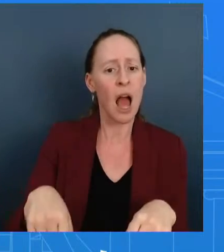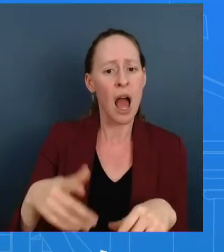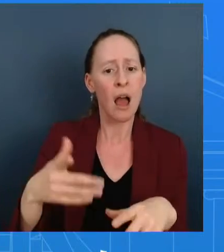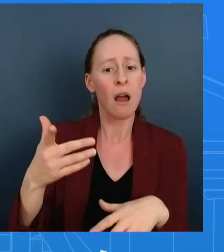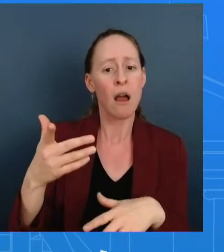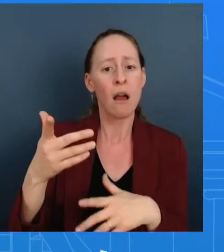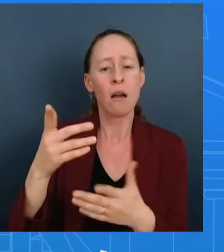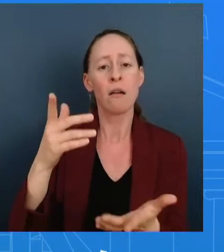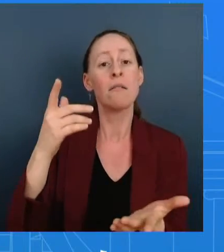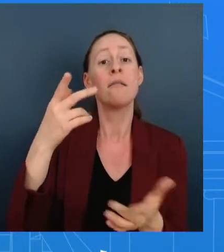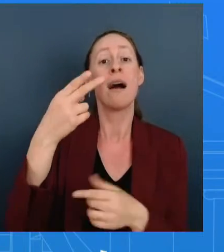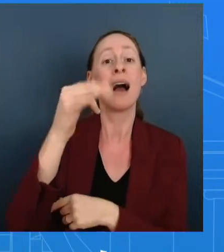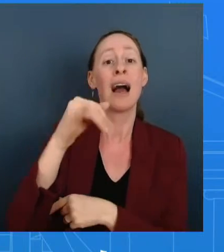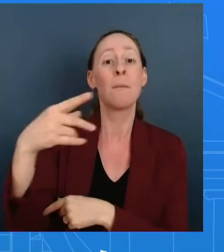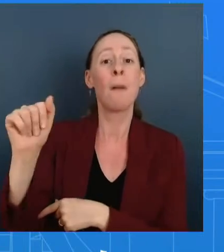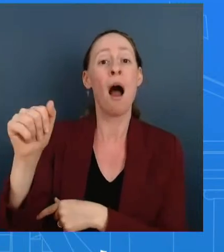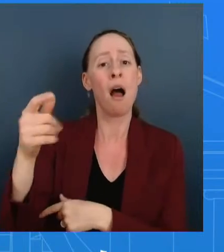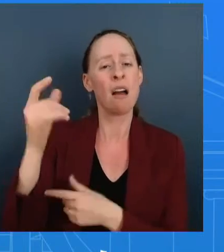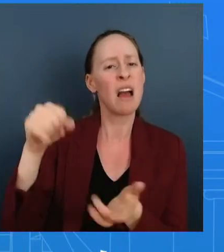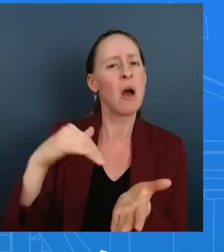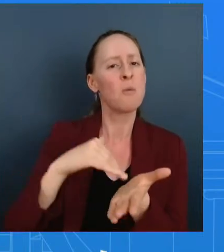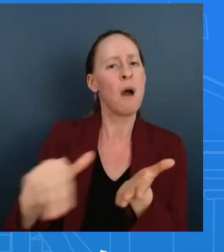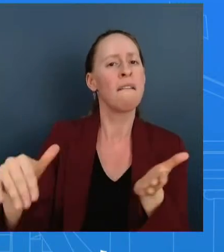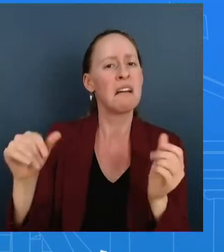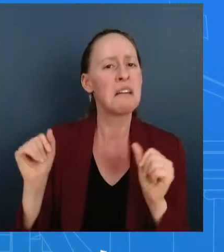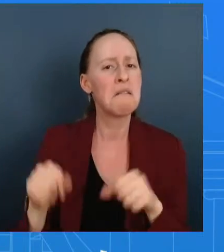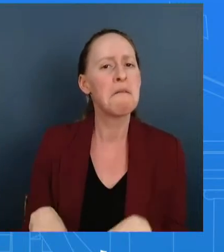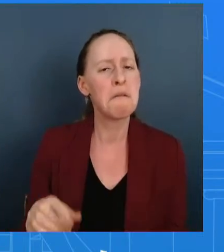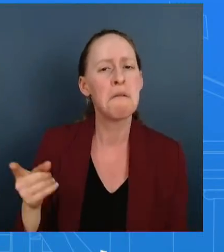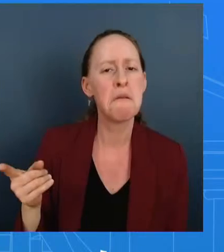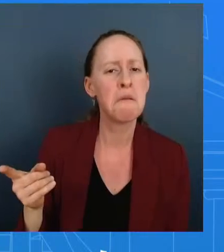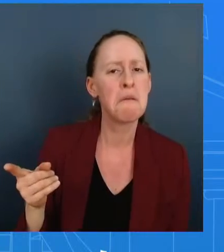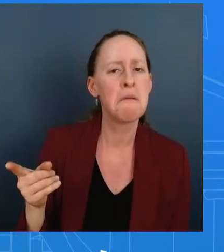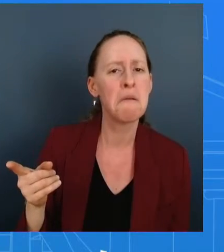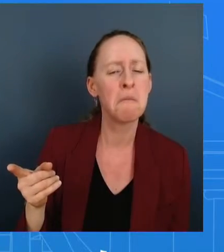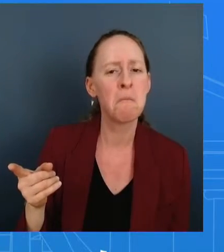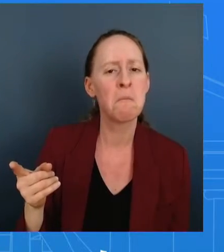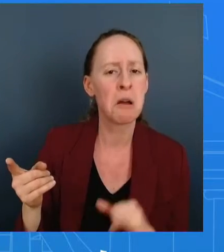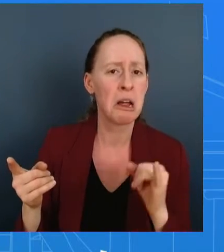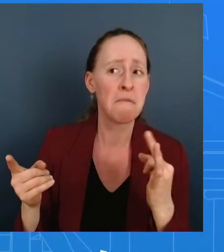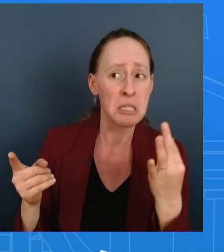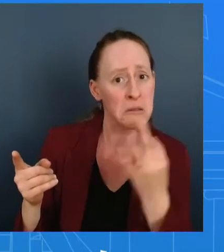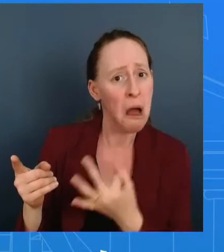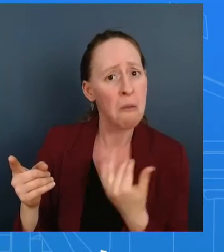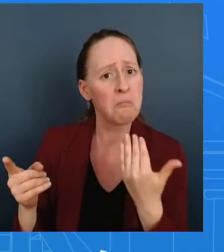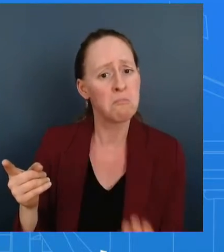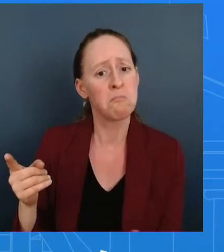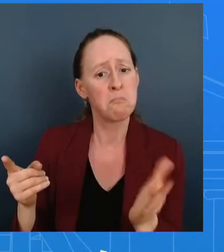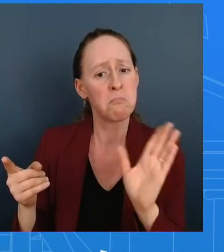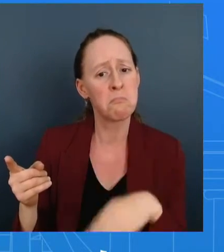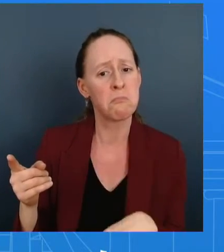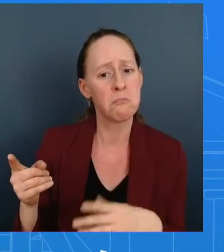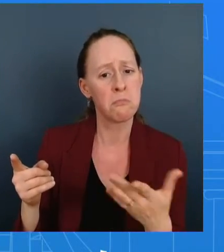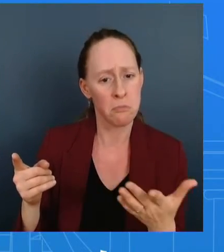The Press: And if he chooses to do that, we would like to know more. Ms. Jean-Pierre: Okay. The Press: Part of the reason we are pressing here is that we are not clear on what has happened.